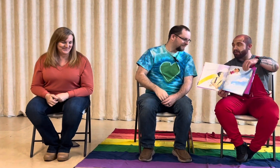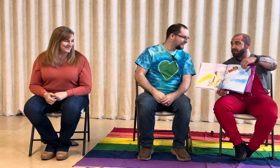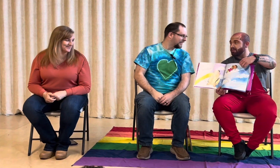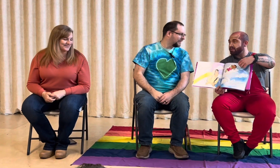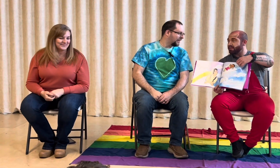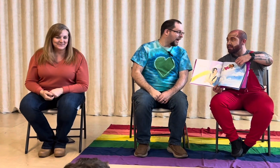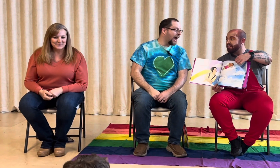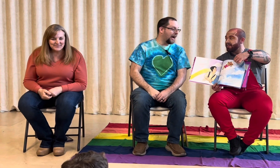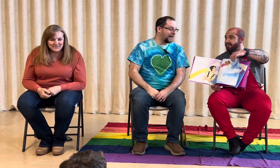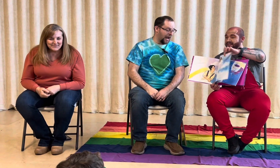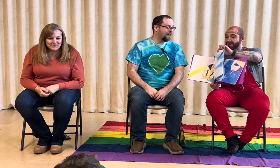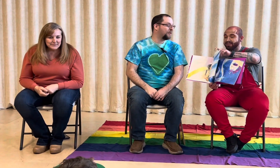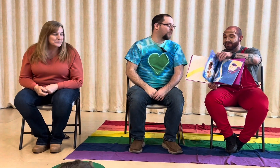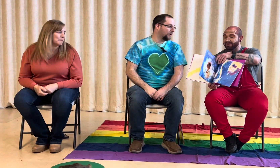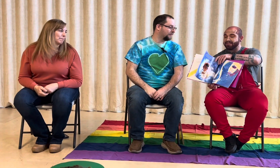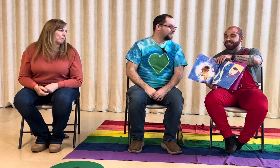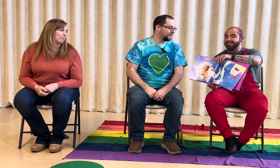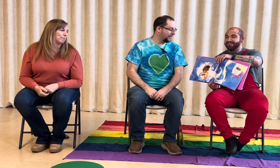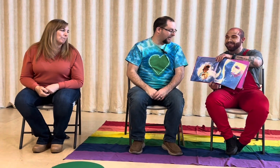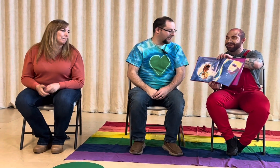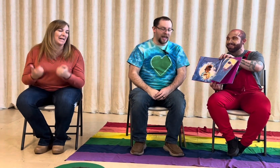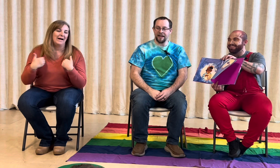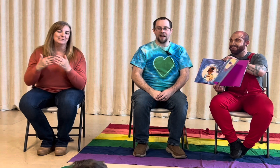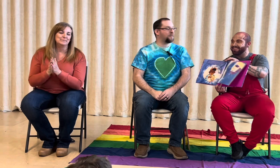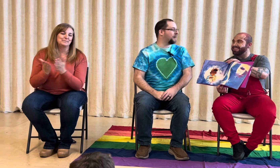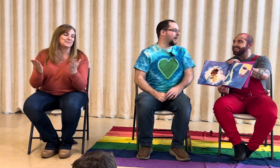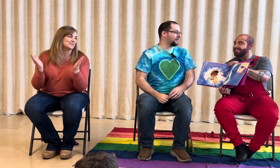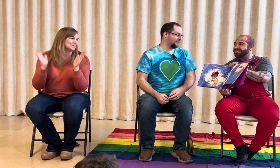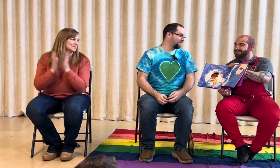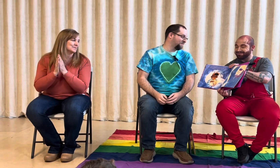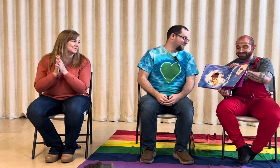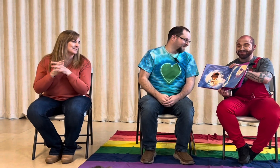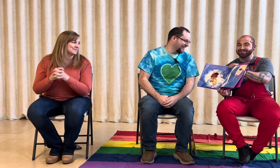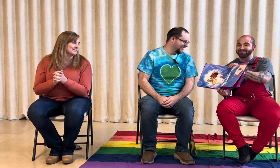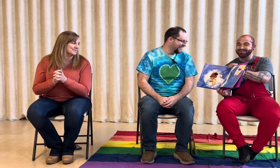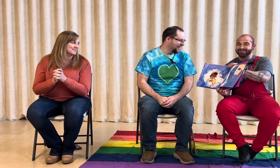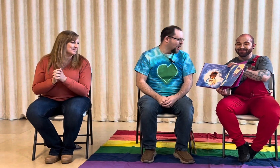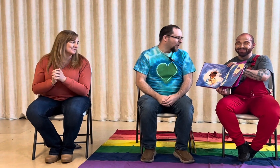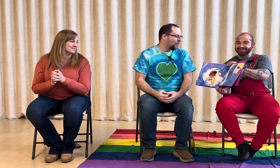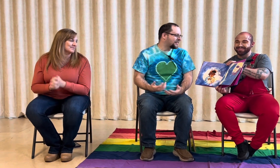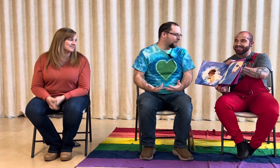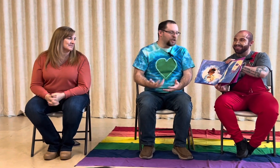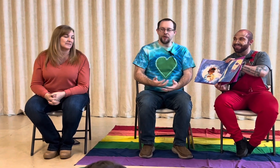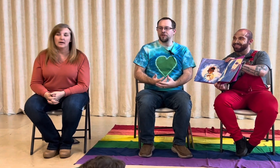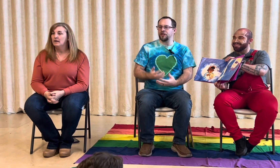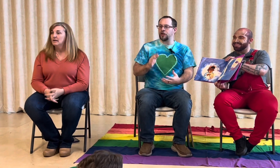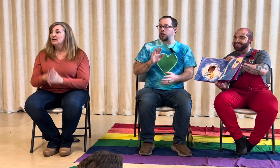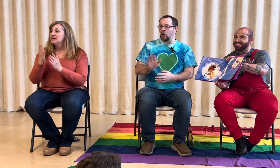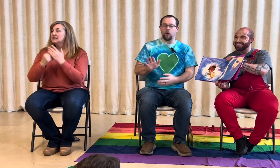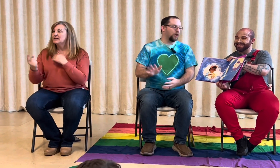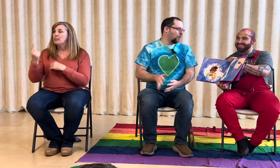three times fast. AARON: I have before, it ended up in a mess. When someone uses your